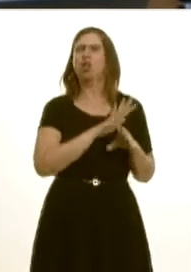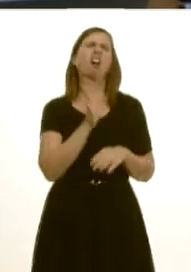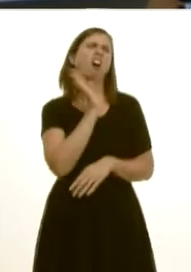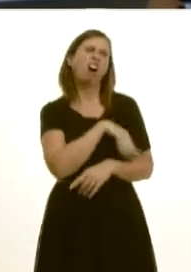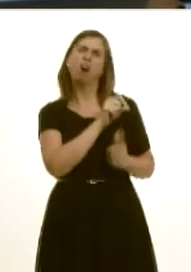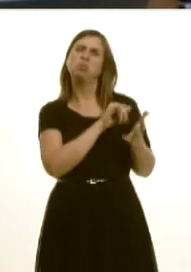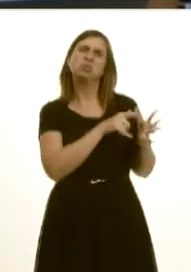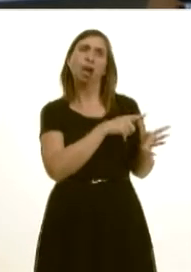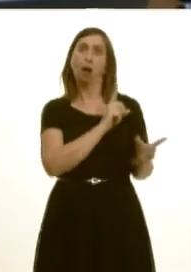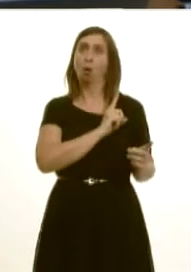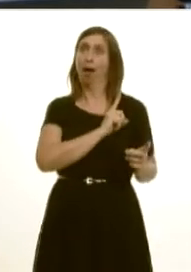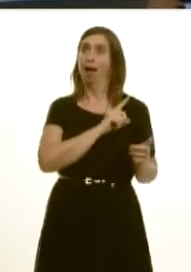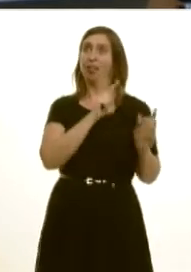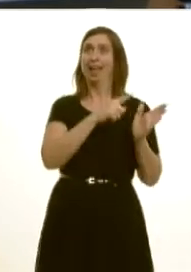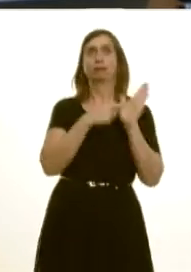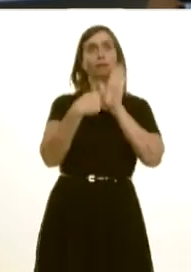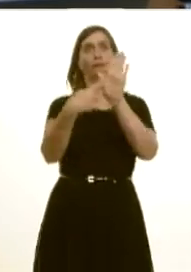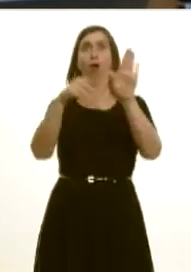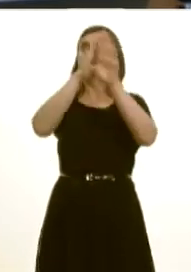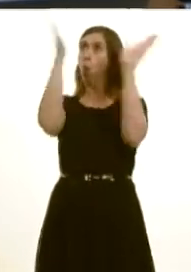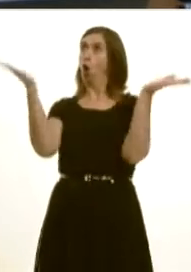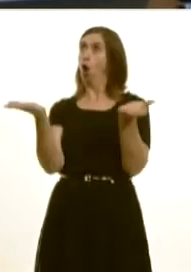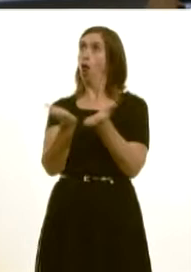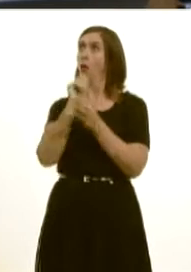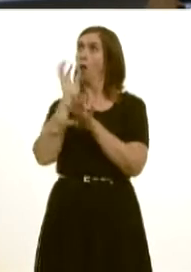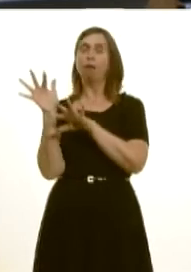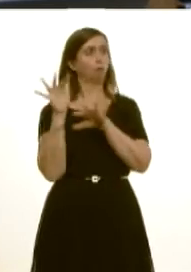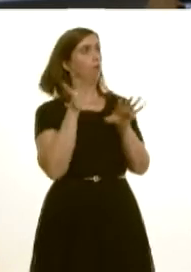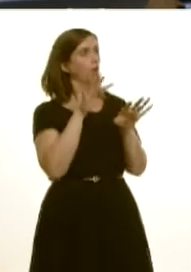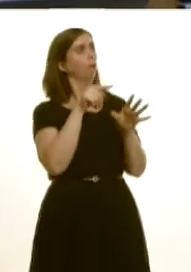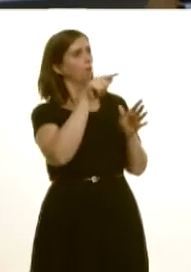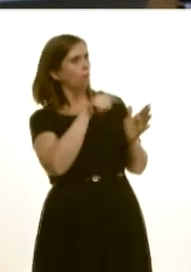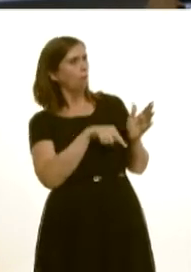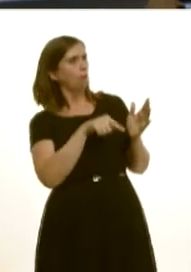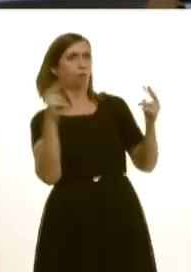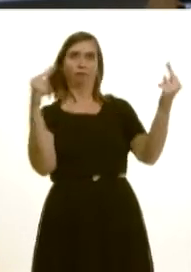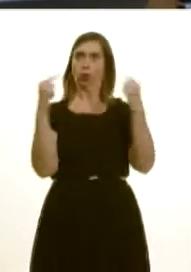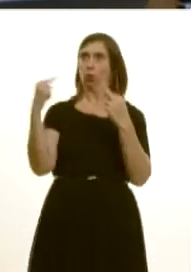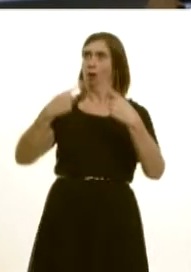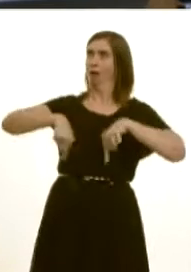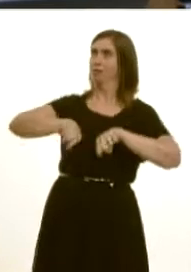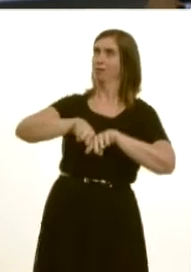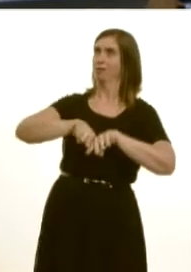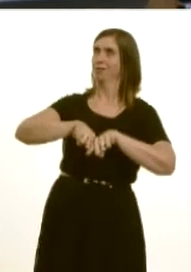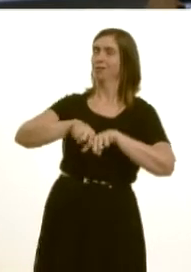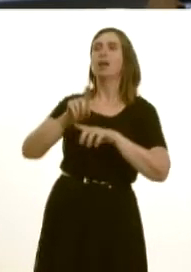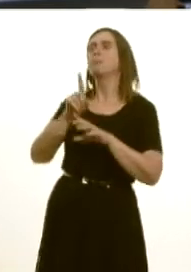of the way that Wales projects itself in the world, despite the fact that for students themselves, of course, it does not affect their overall grades. That is an important